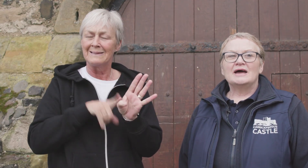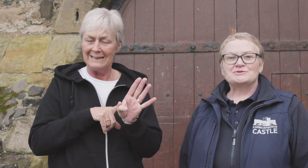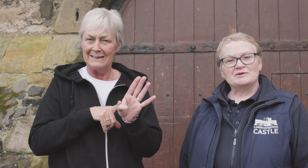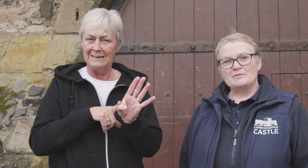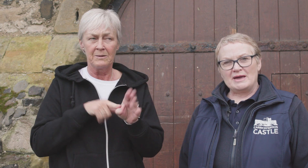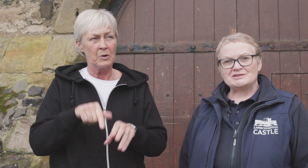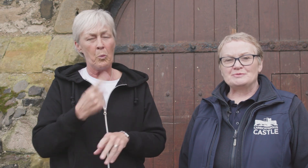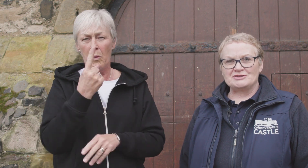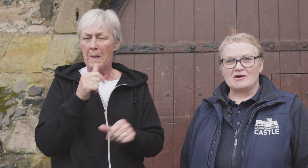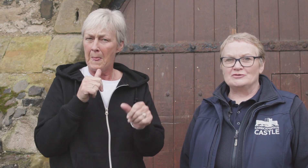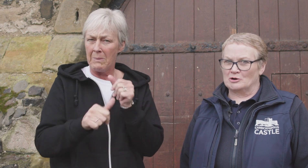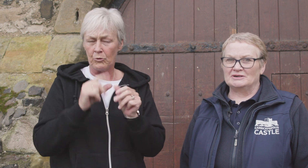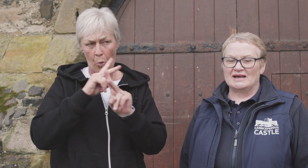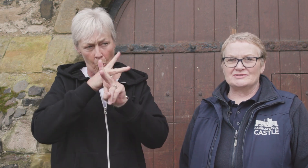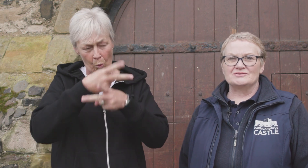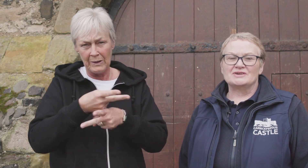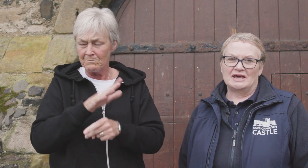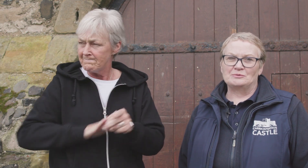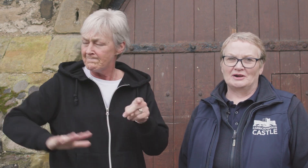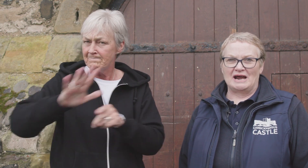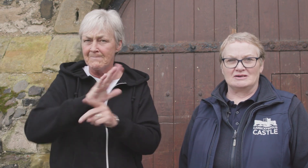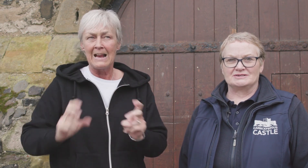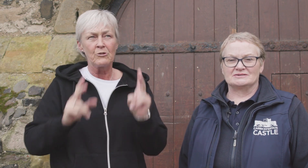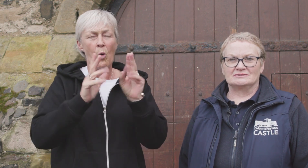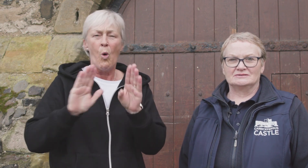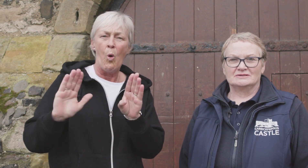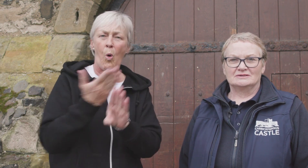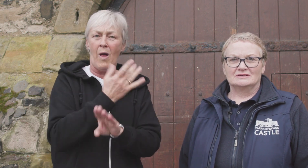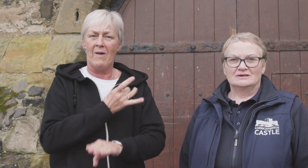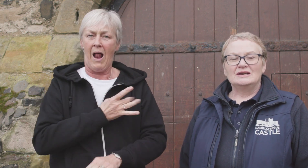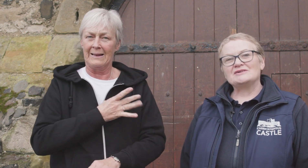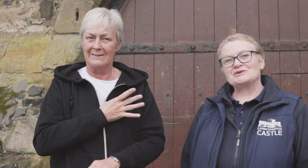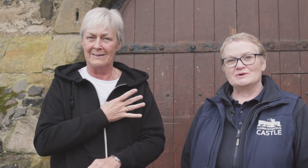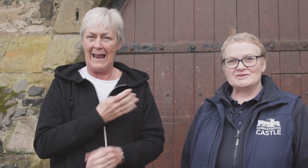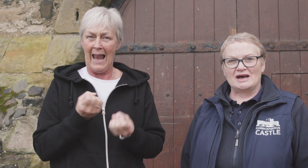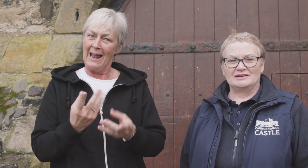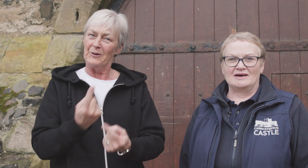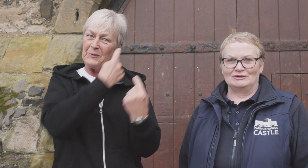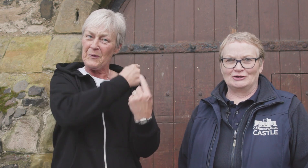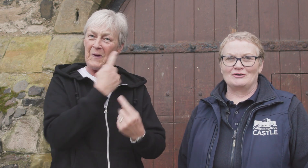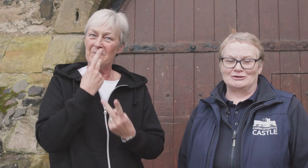It's one of the best preserved Norman castles anywhere in Ireland. Let's go inside and have a look around.